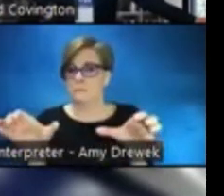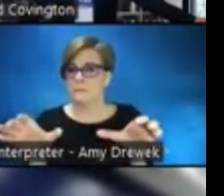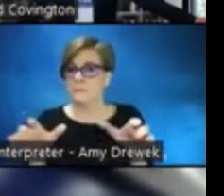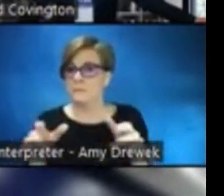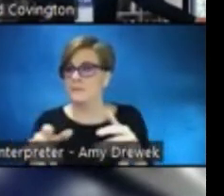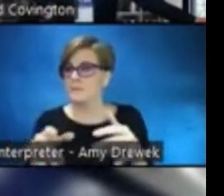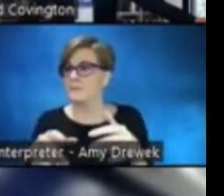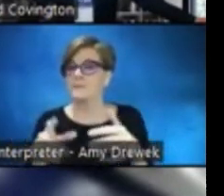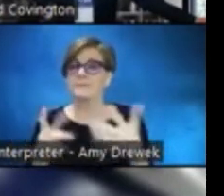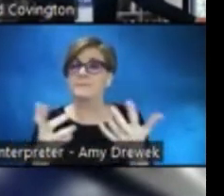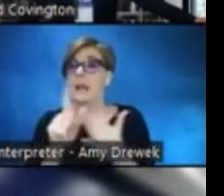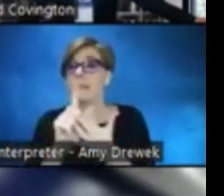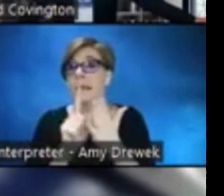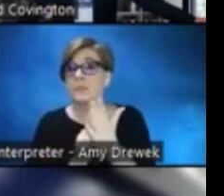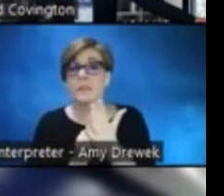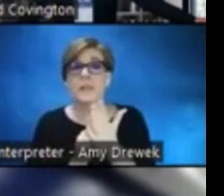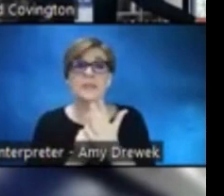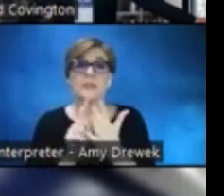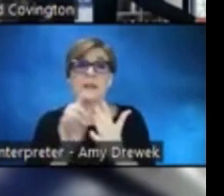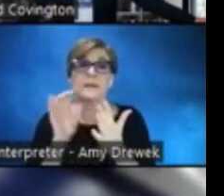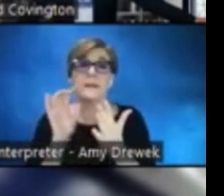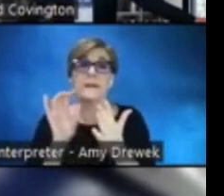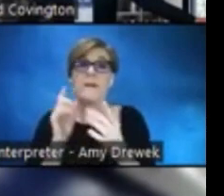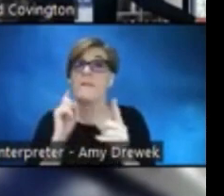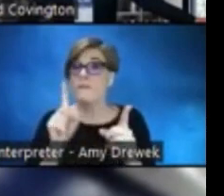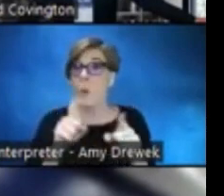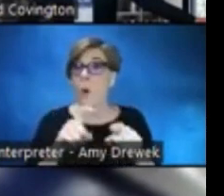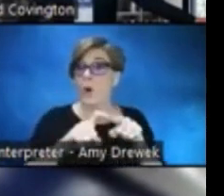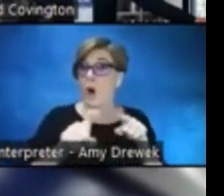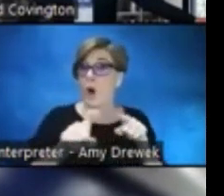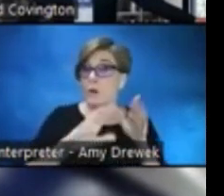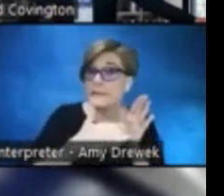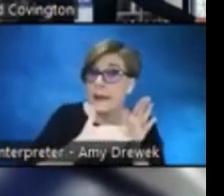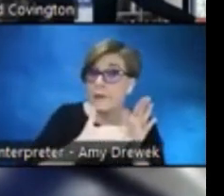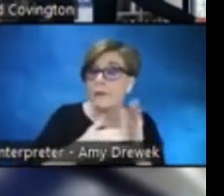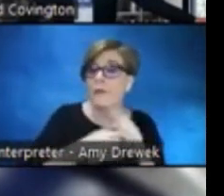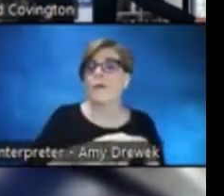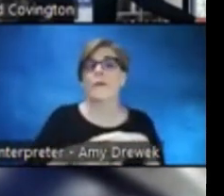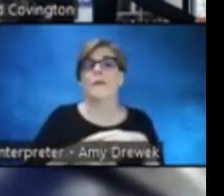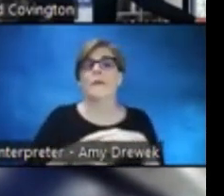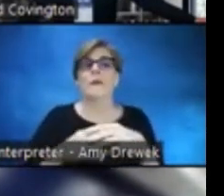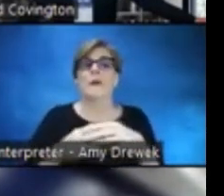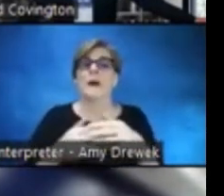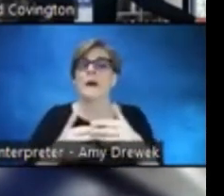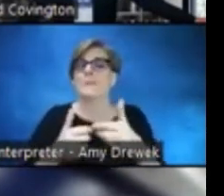SO LEGISLATION IN THE CALL CENTER AND TEXT AND CHAT AND LEGISLATION IN